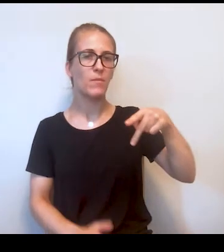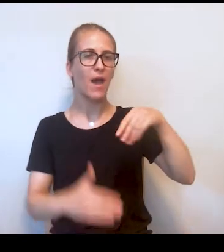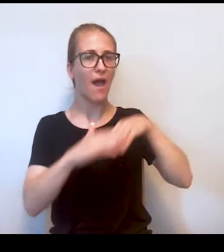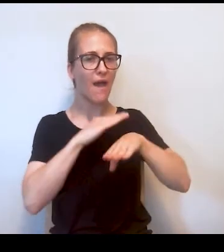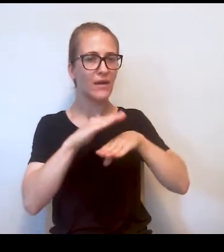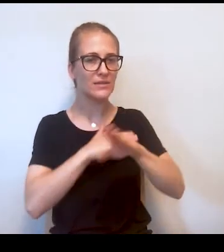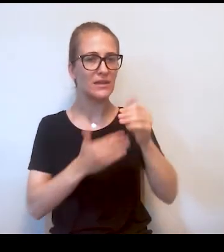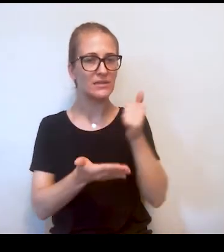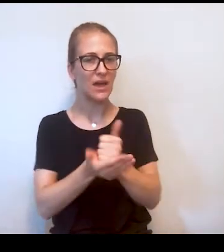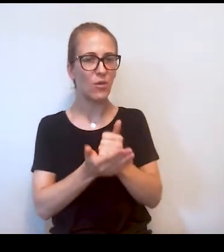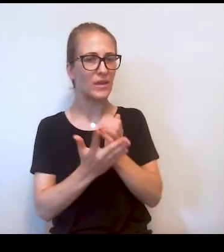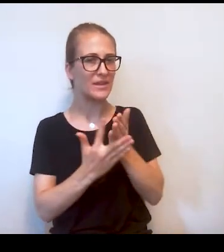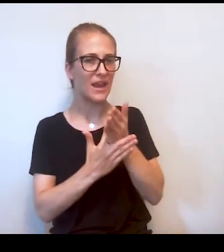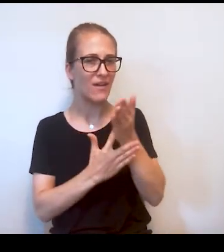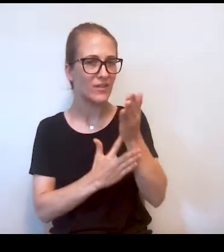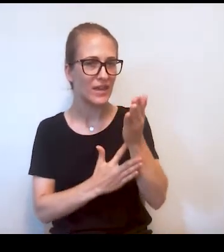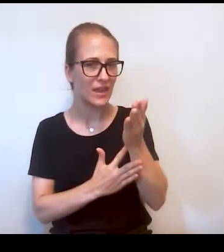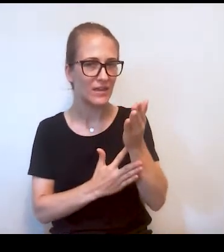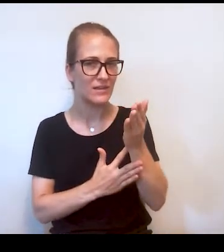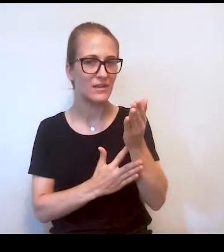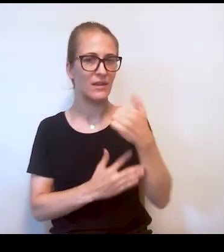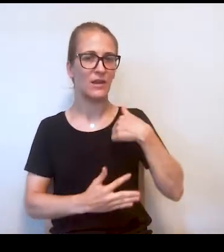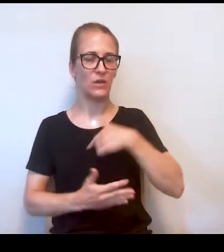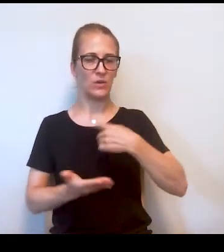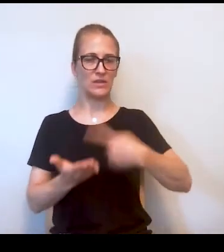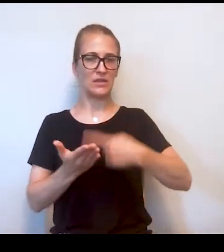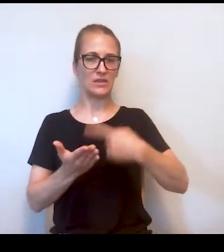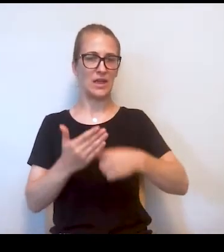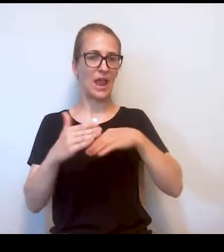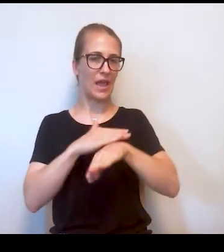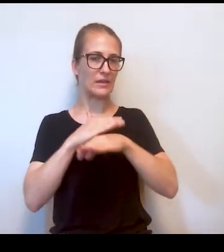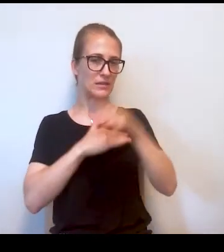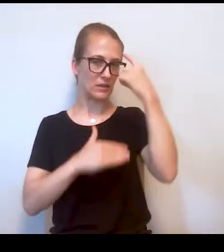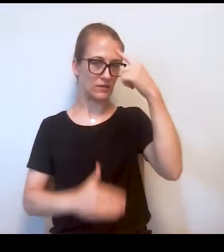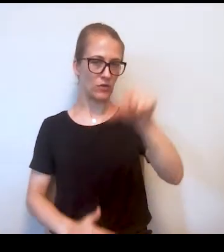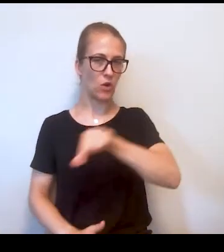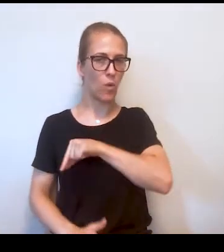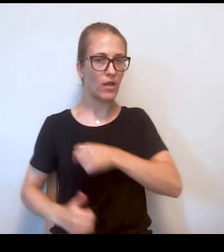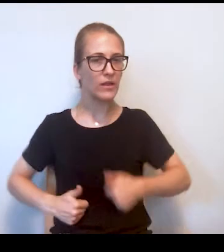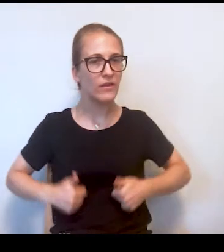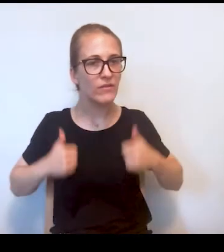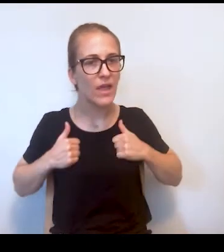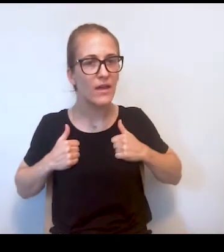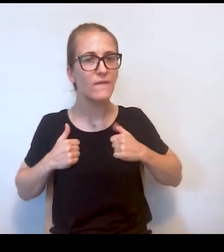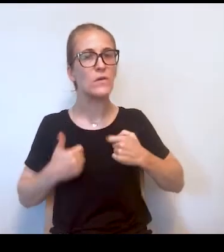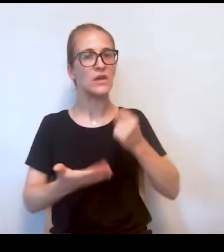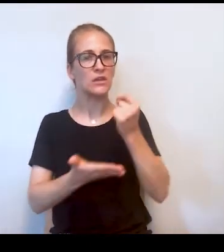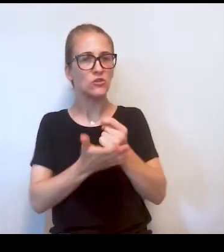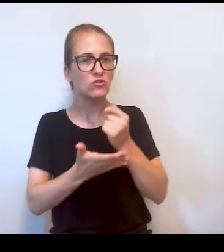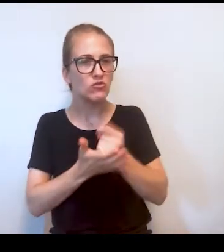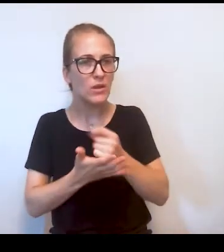for quality of life / treatment landscapes. Where are we? And what do we need to do to get better?